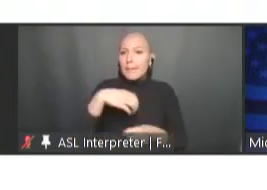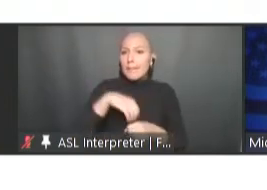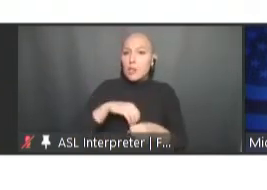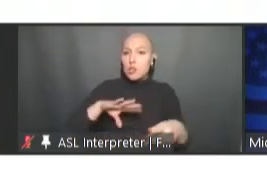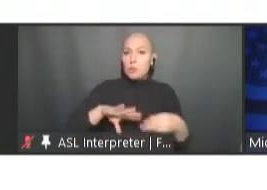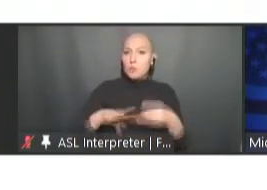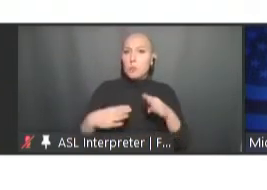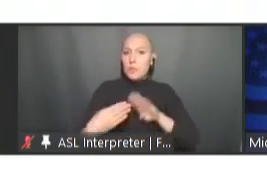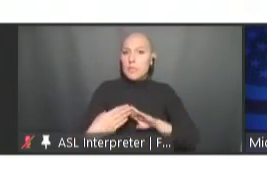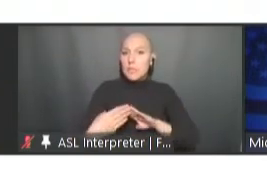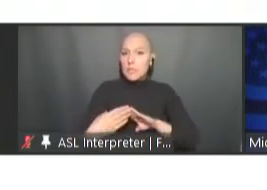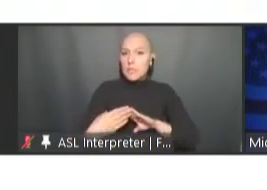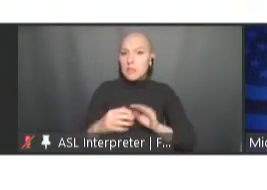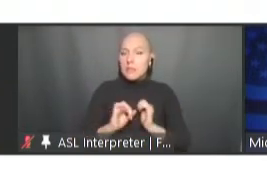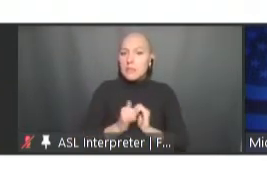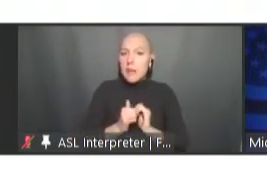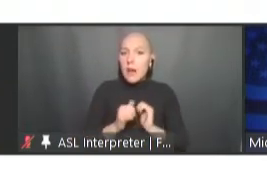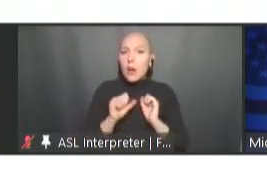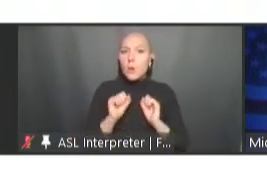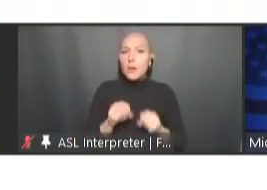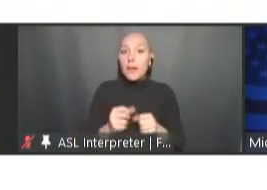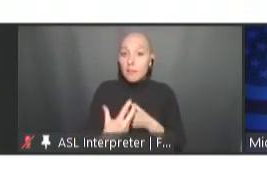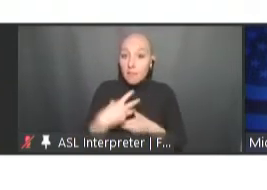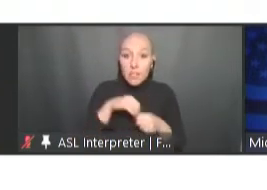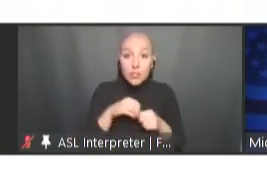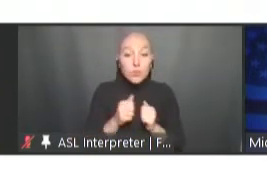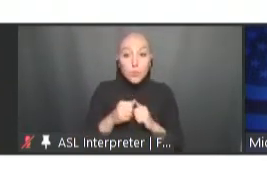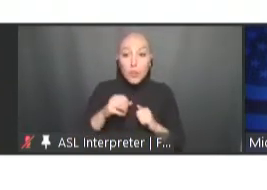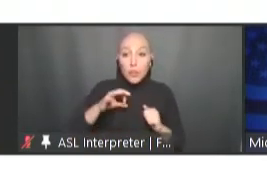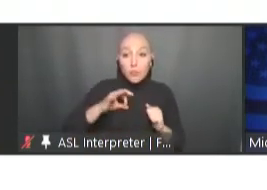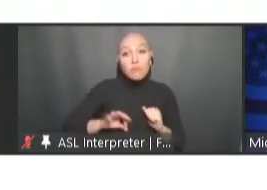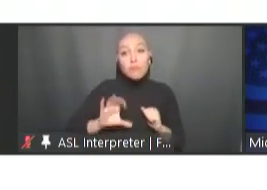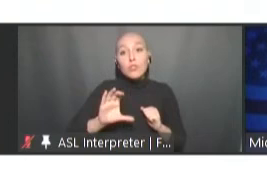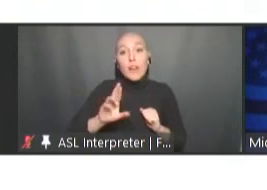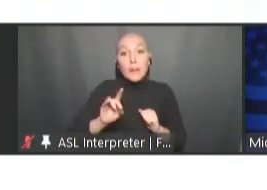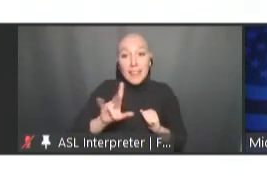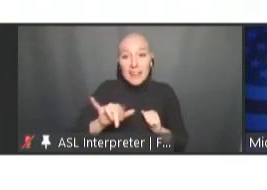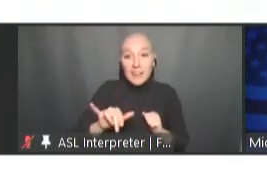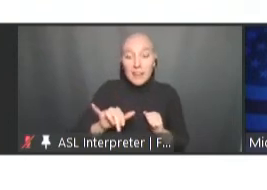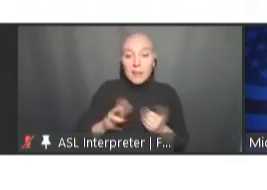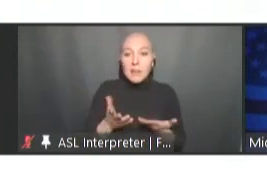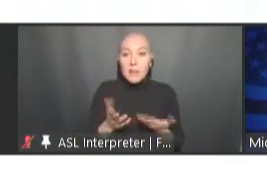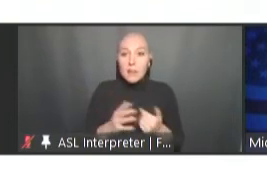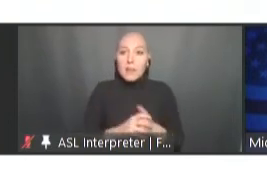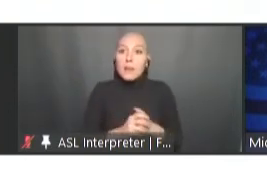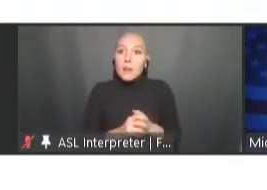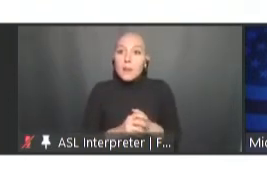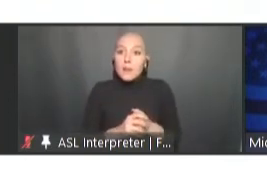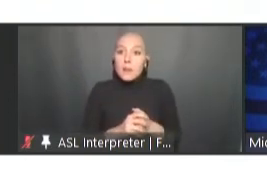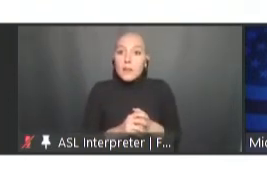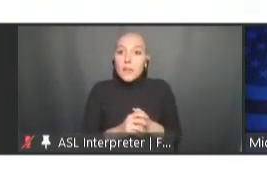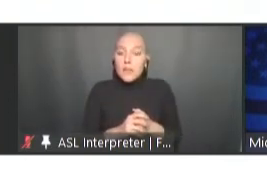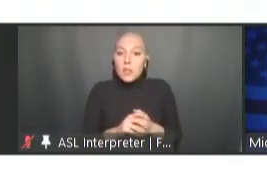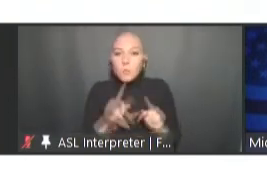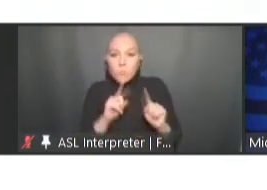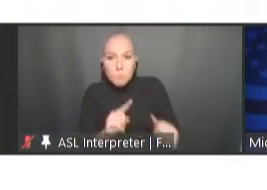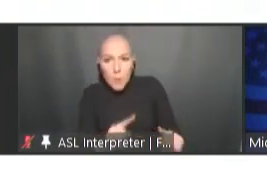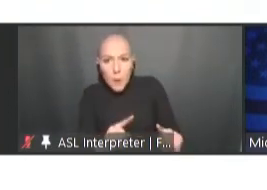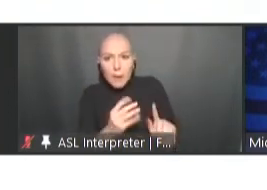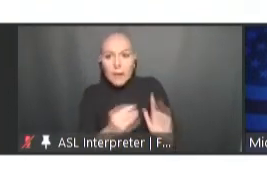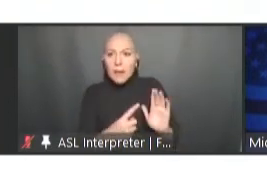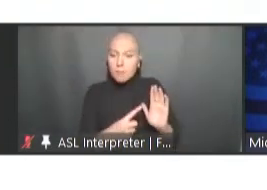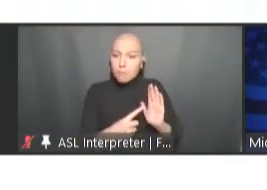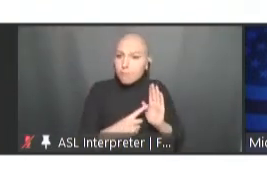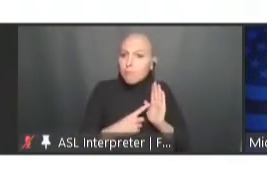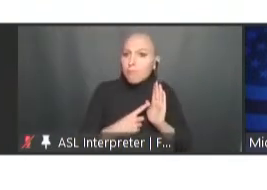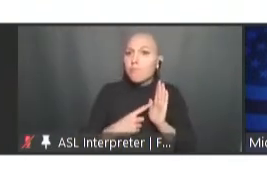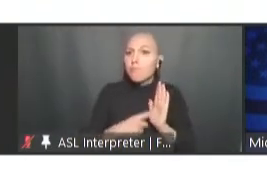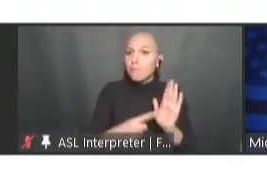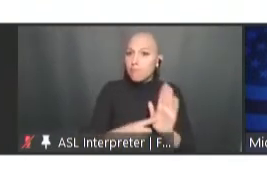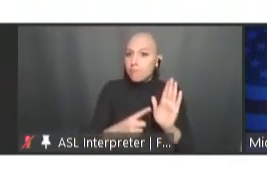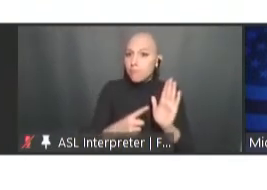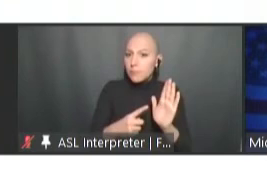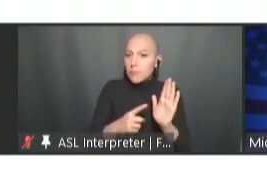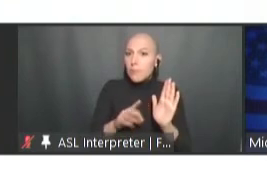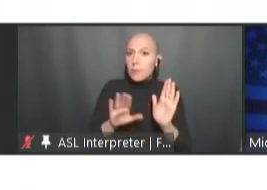ways that are reflective and responsive to the way that that particular community